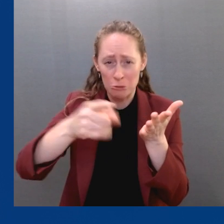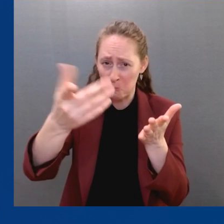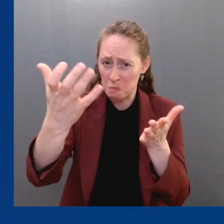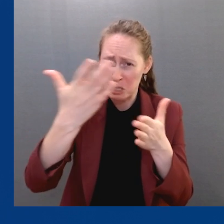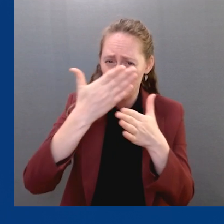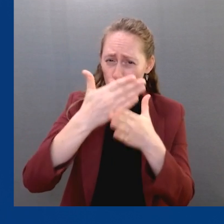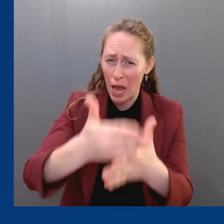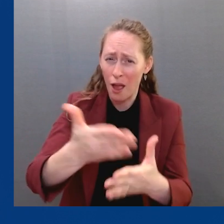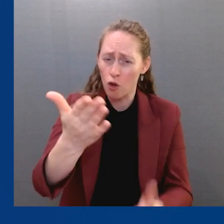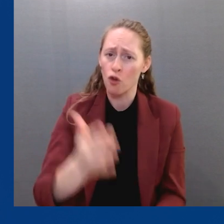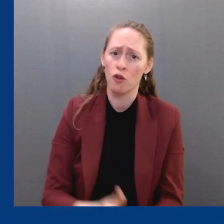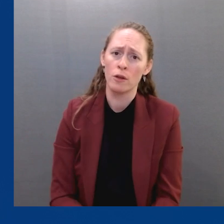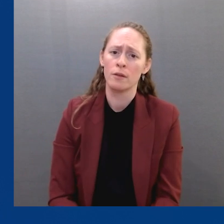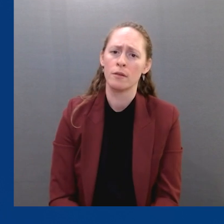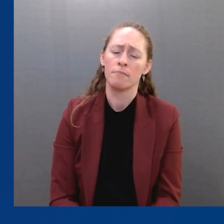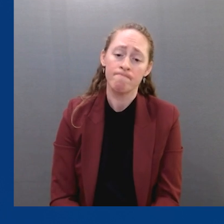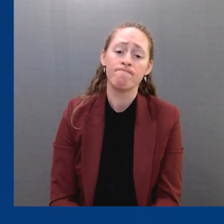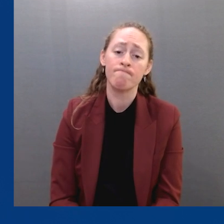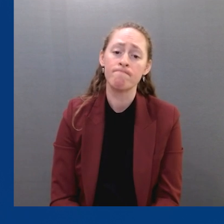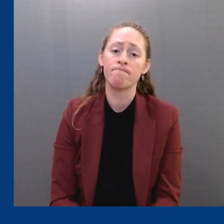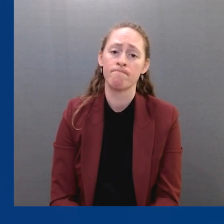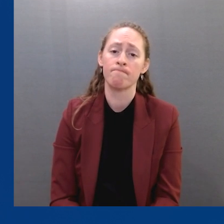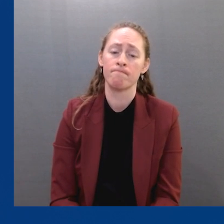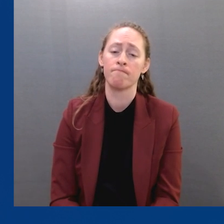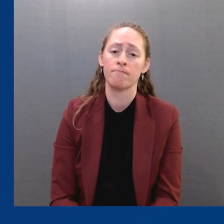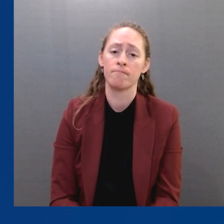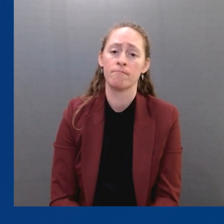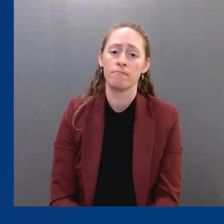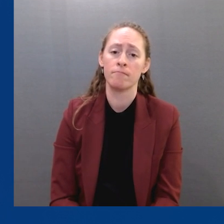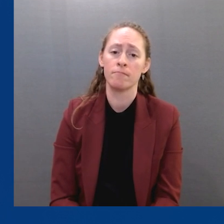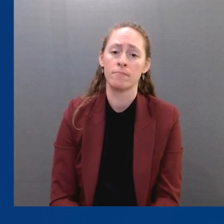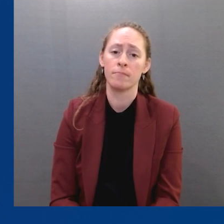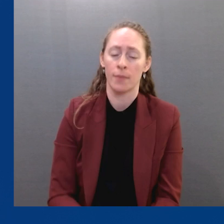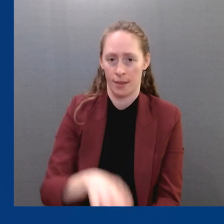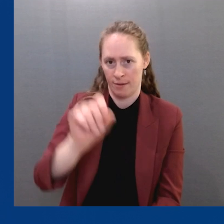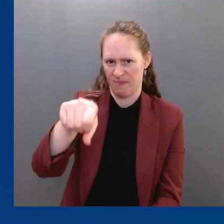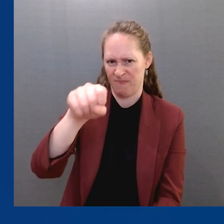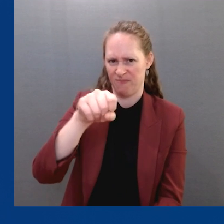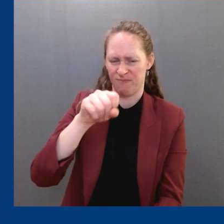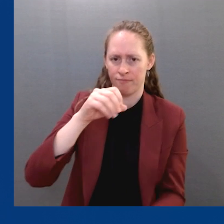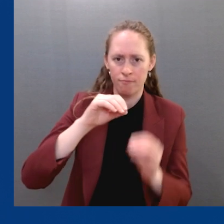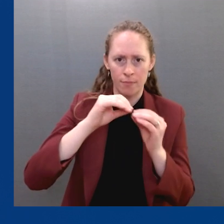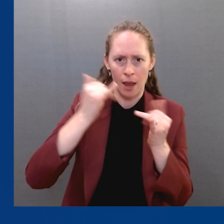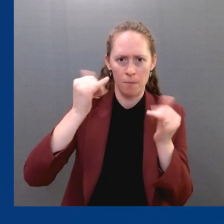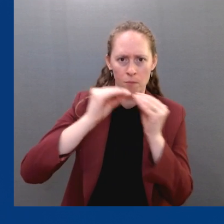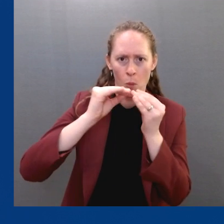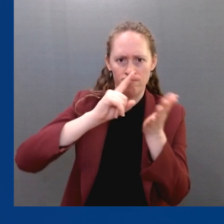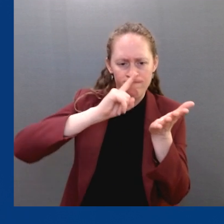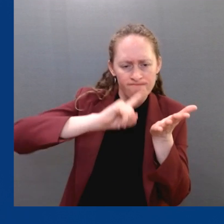There are recent studies that have come out, most recently one in science, that showed some really promising data